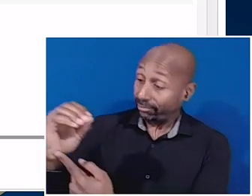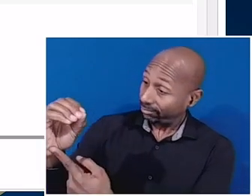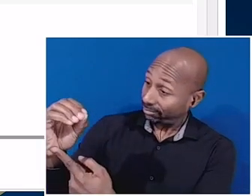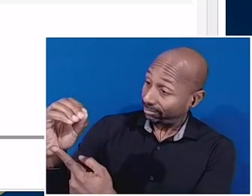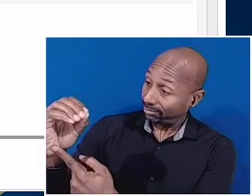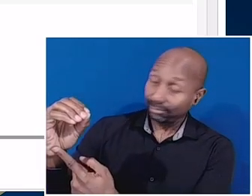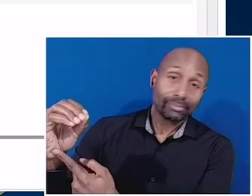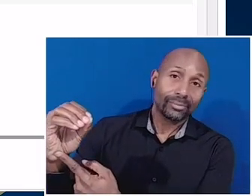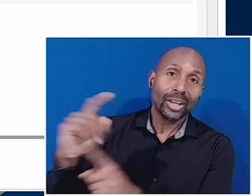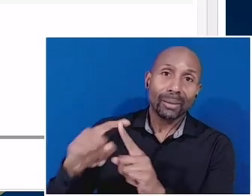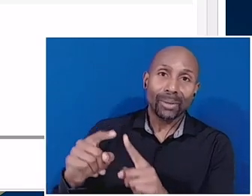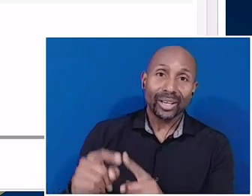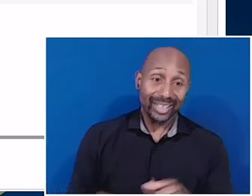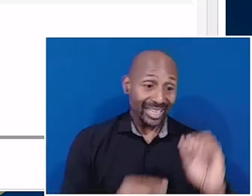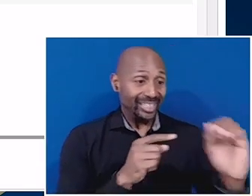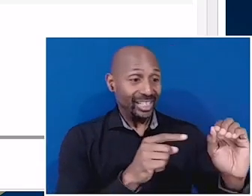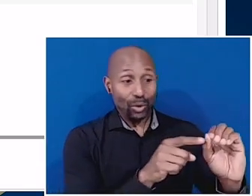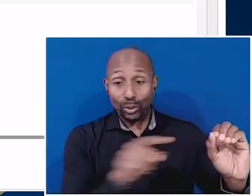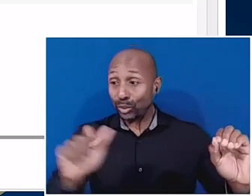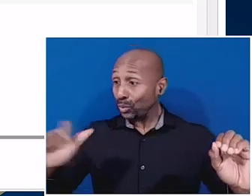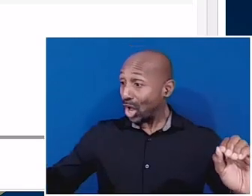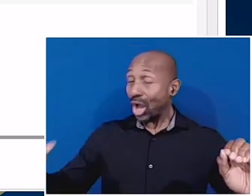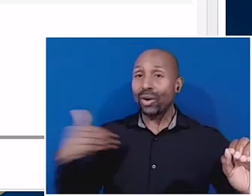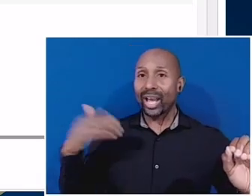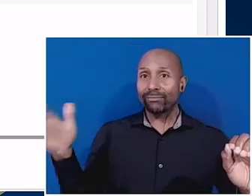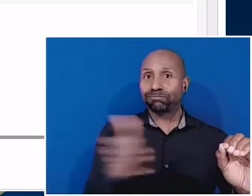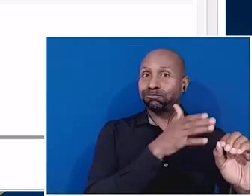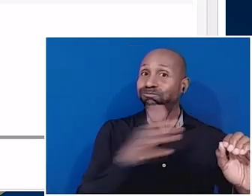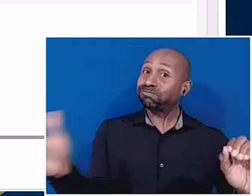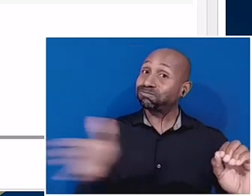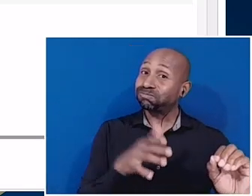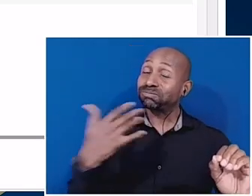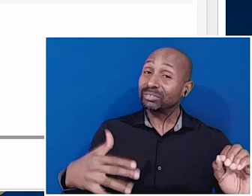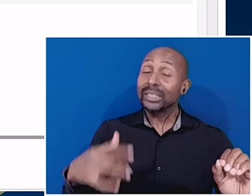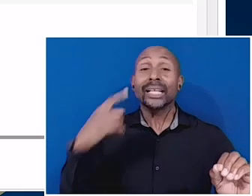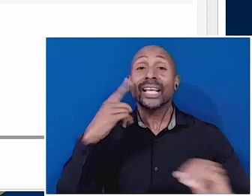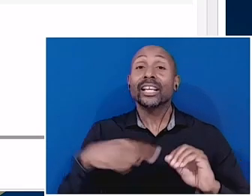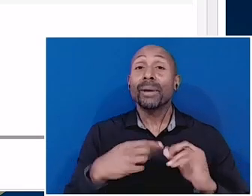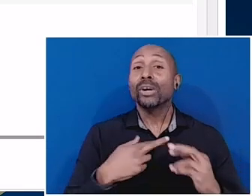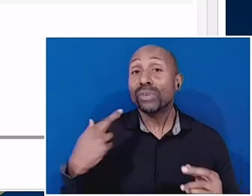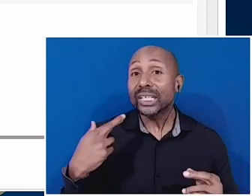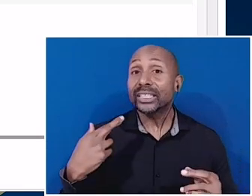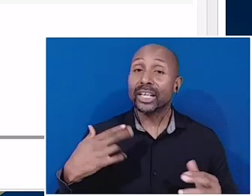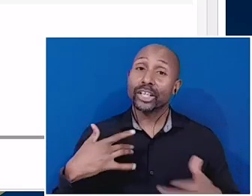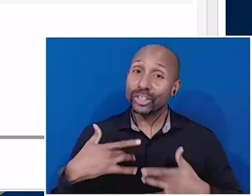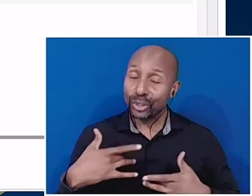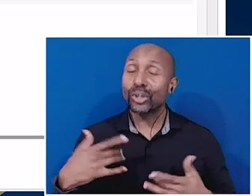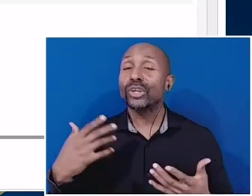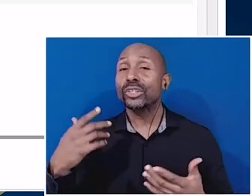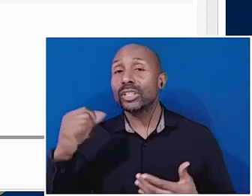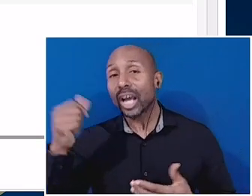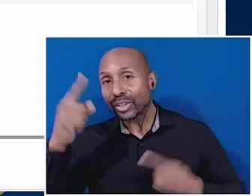about risk or concerns and considerations. Another detail. My agency has